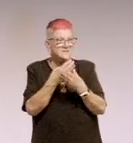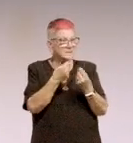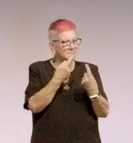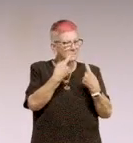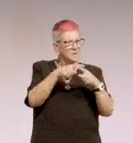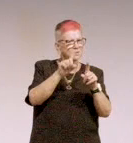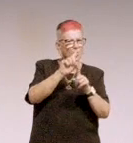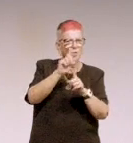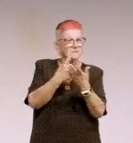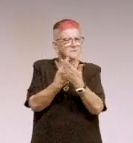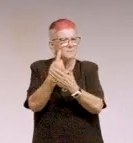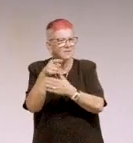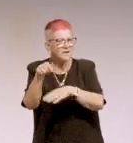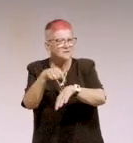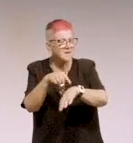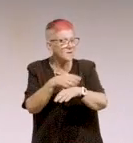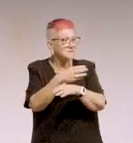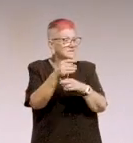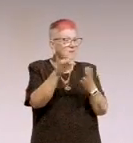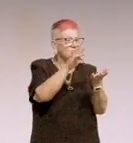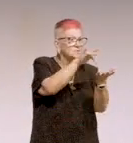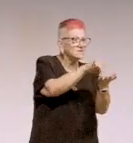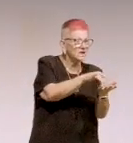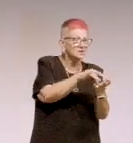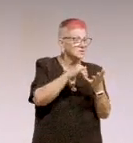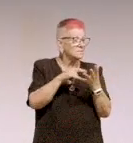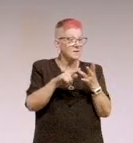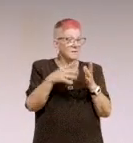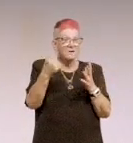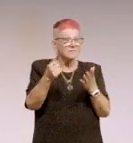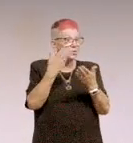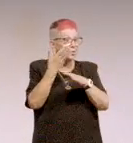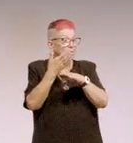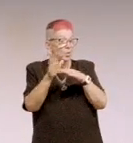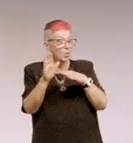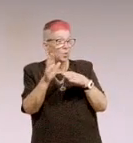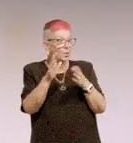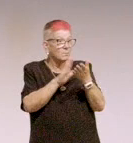For touch, someone might be finding it difficult to use a